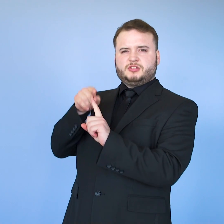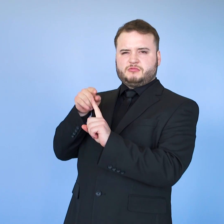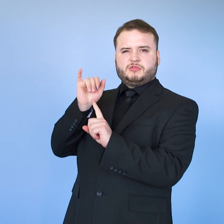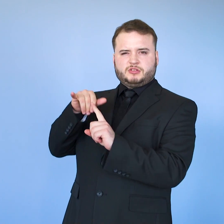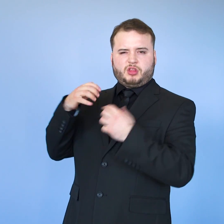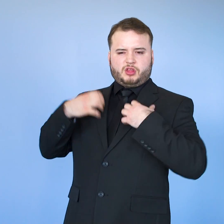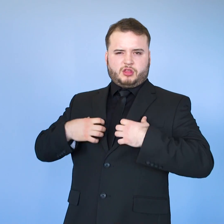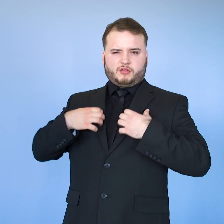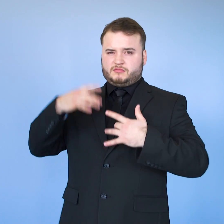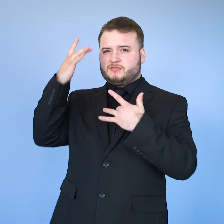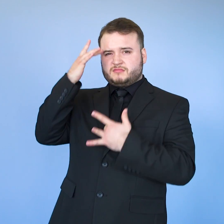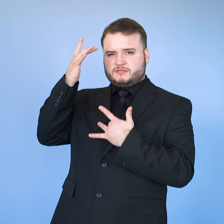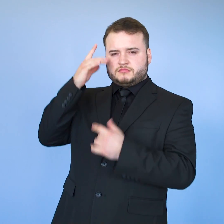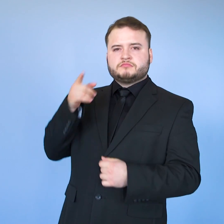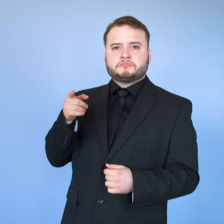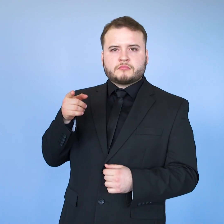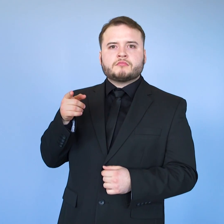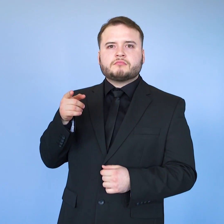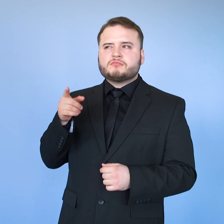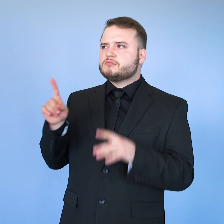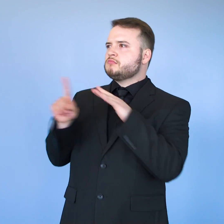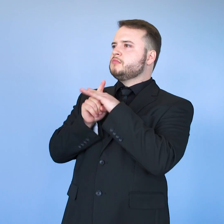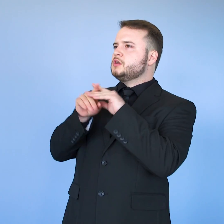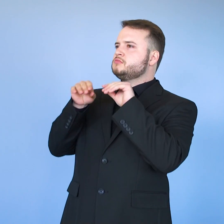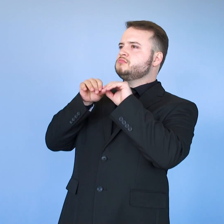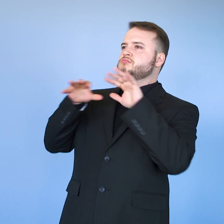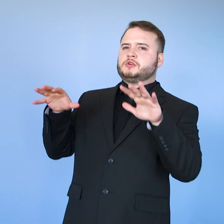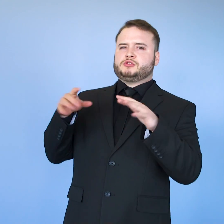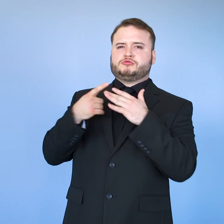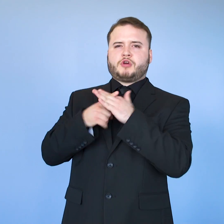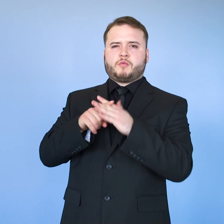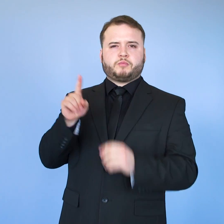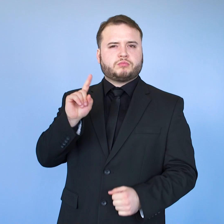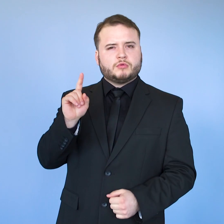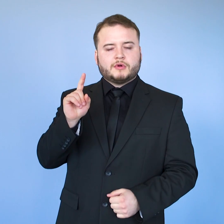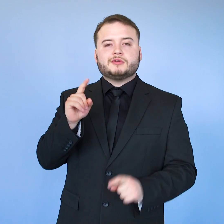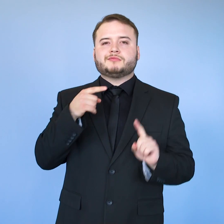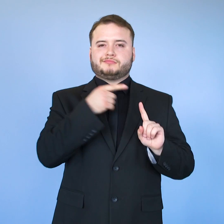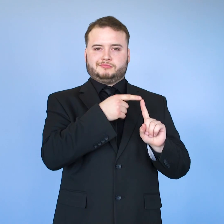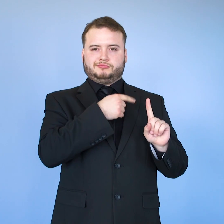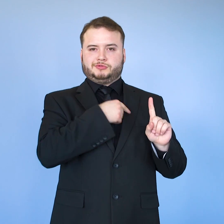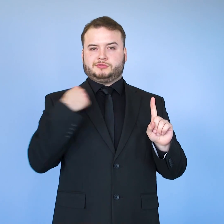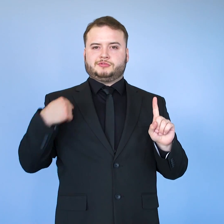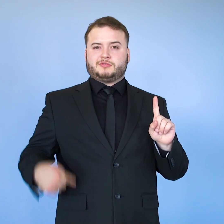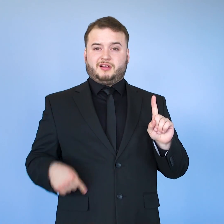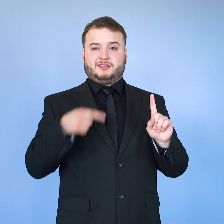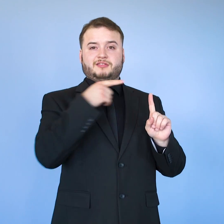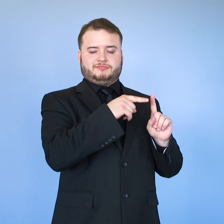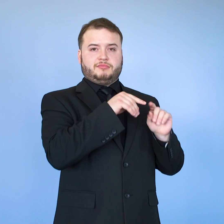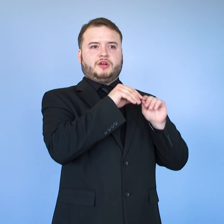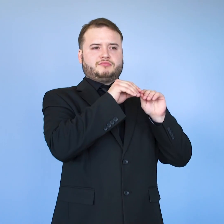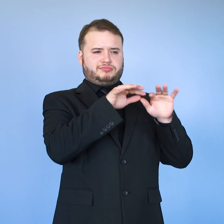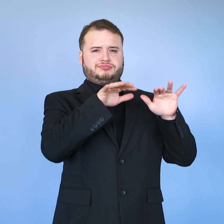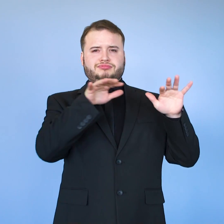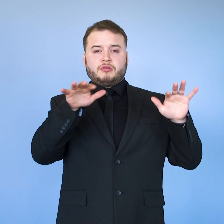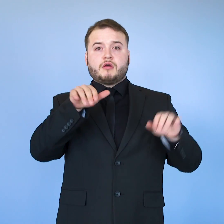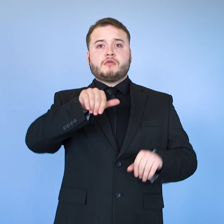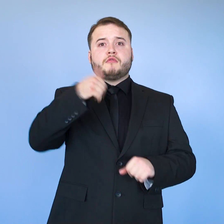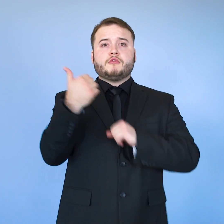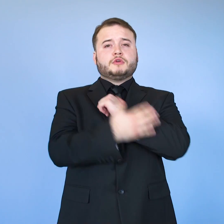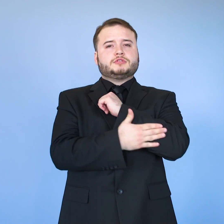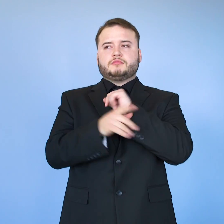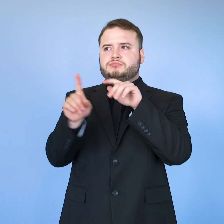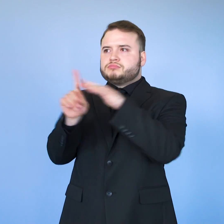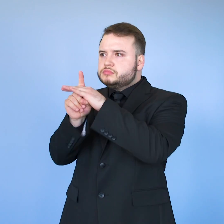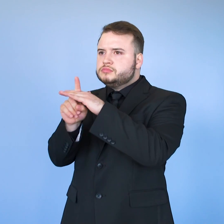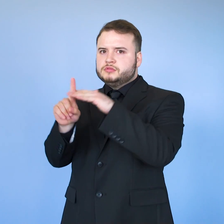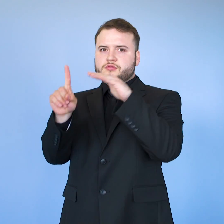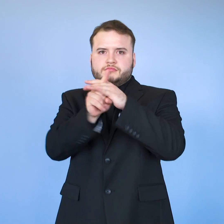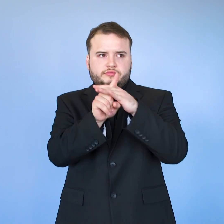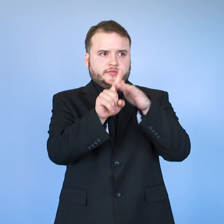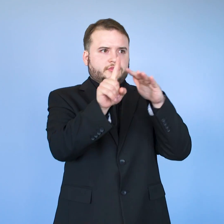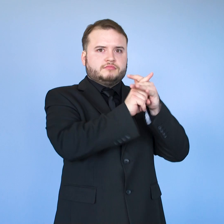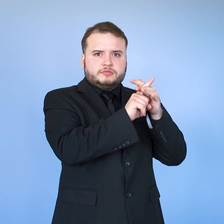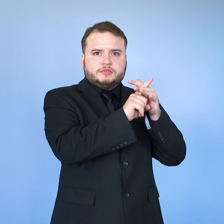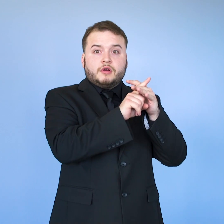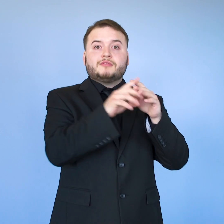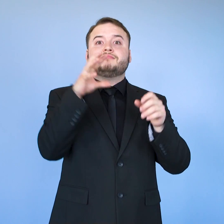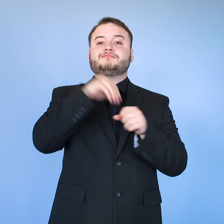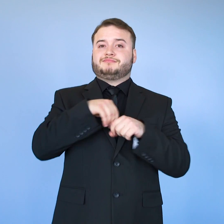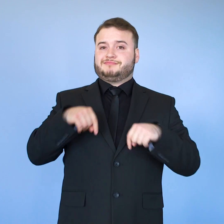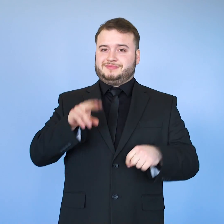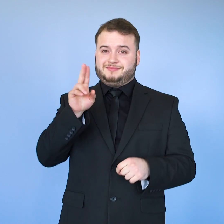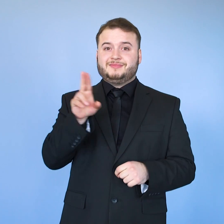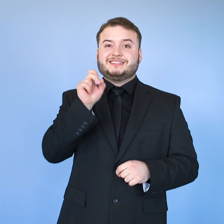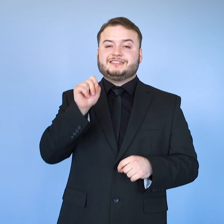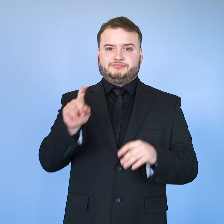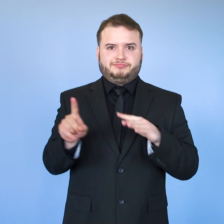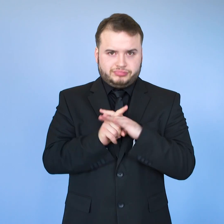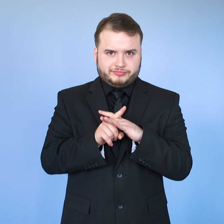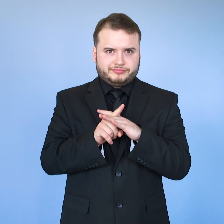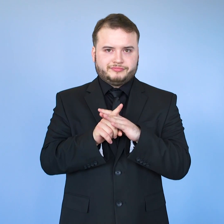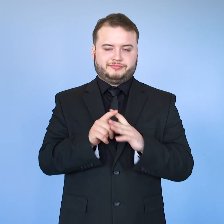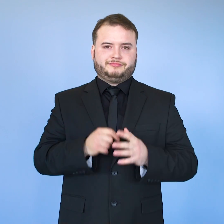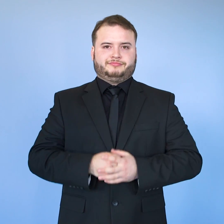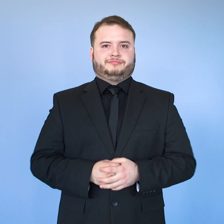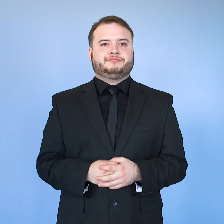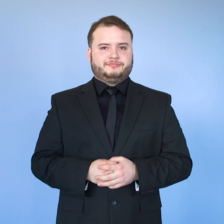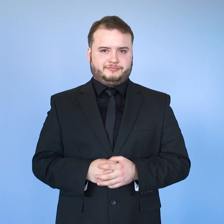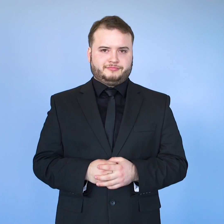This outbreak started in China, and now has spread to other countries including the United States.